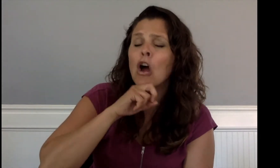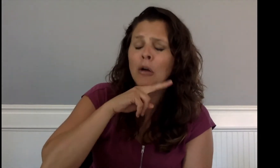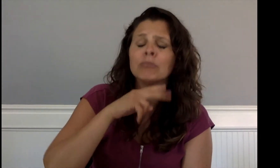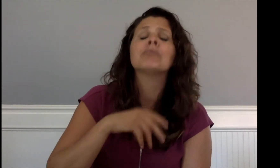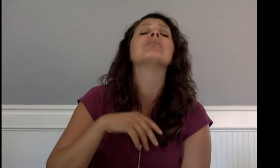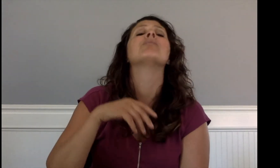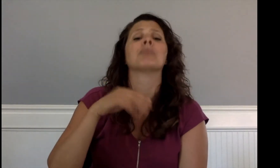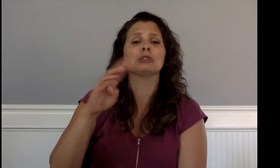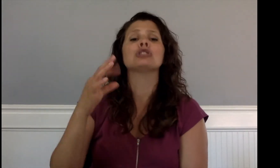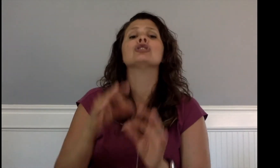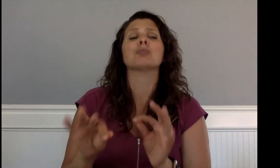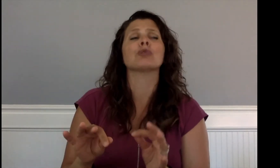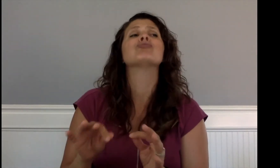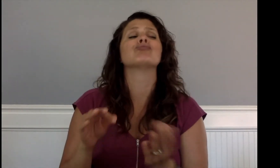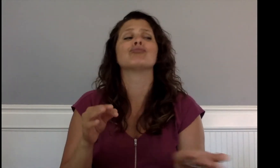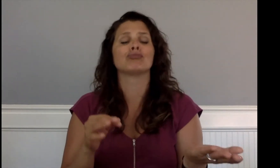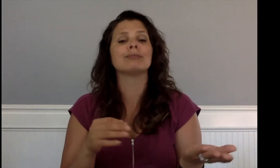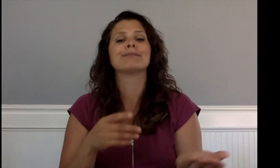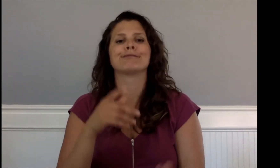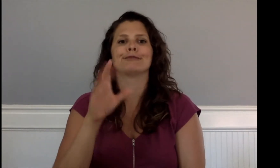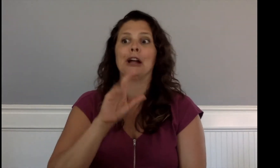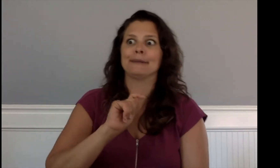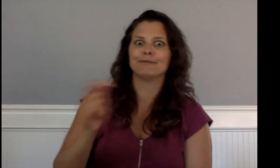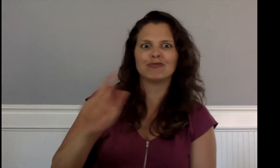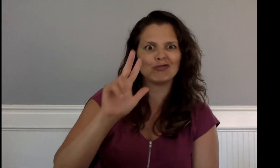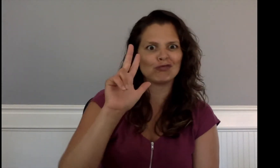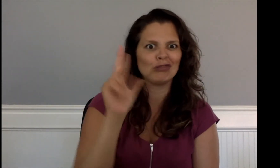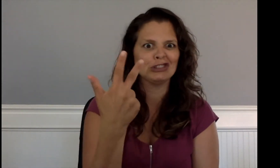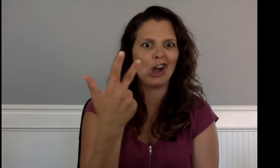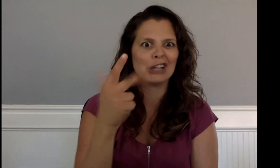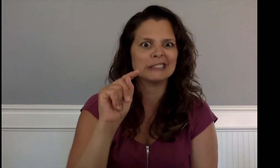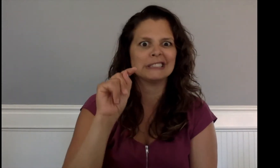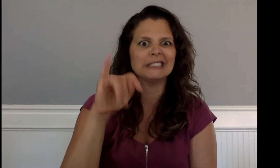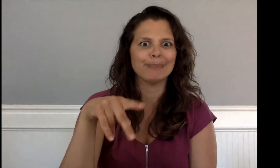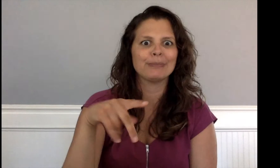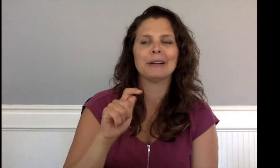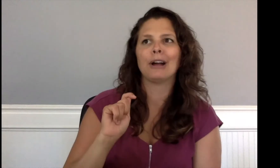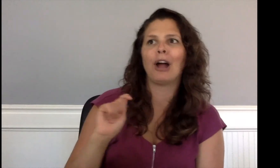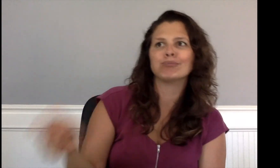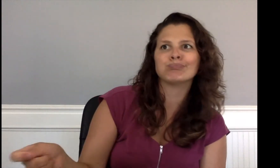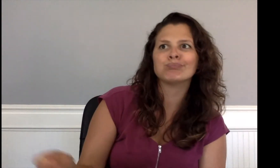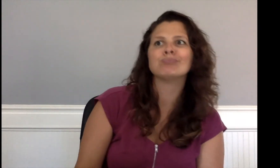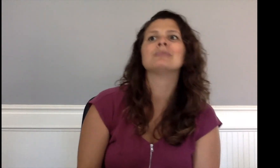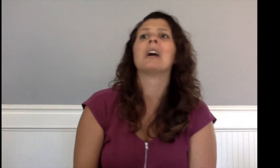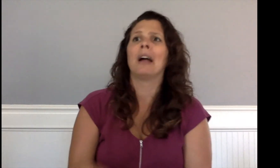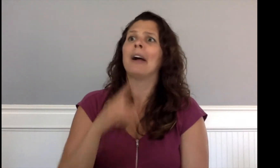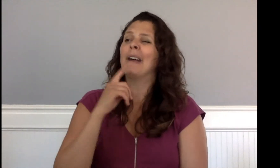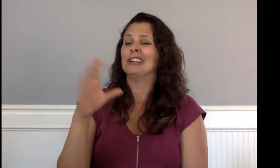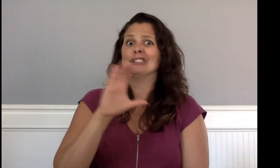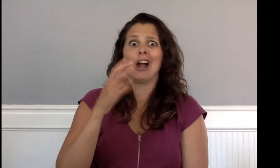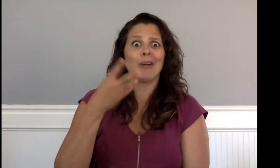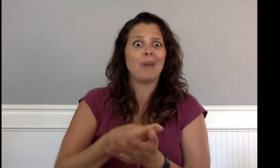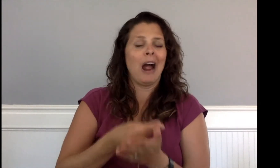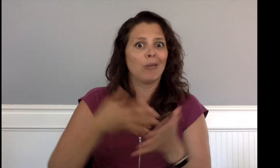Mr. Simple nodded his approval when Charlie gave him three dollars for Frog's tip. Charlie did, after all, have